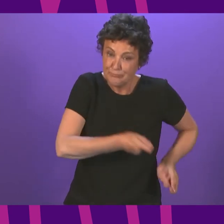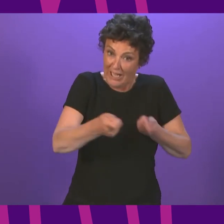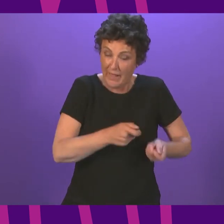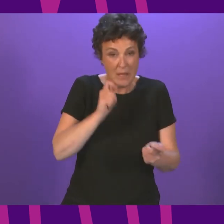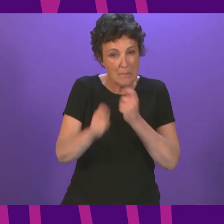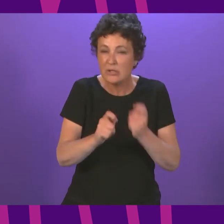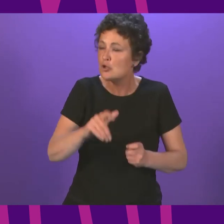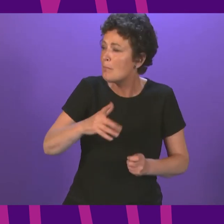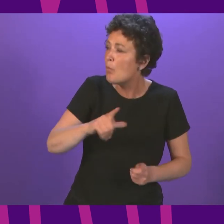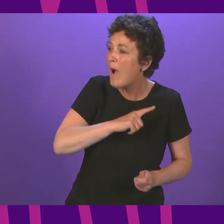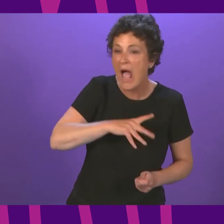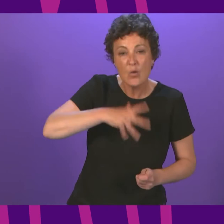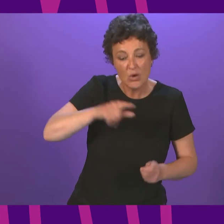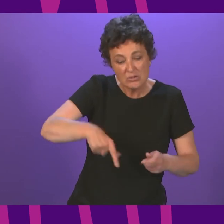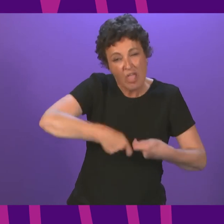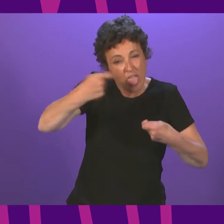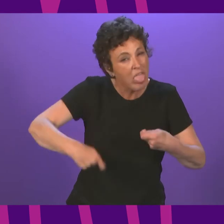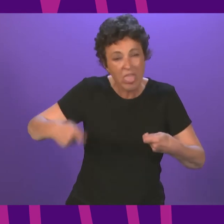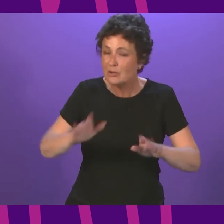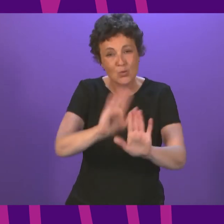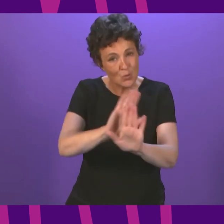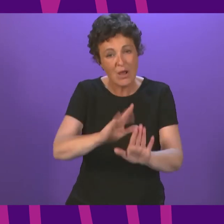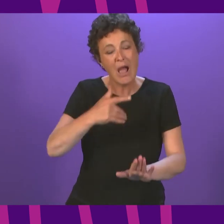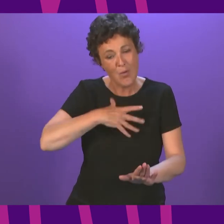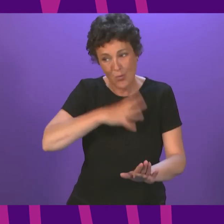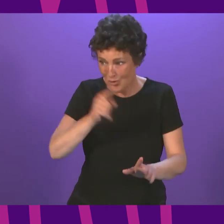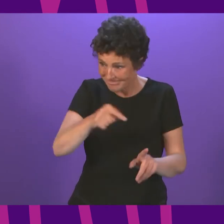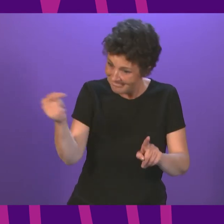to keep us here longer than necessary but to draw attention to the serious issues, apply